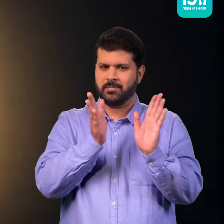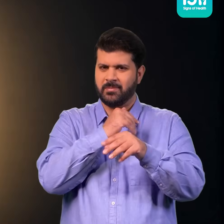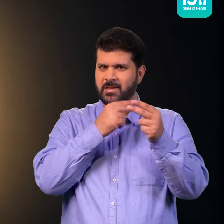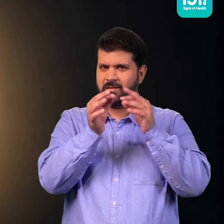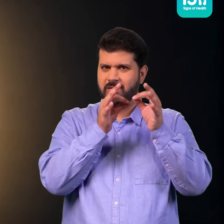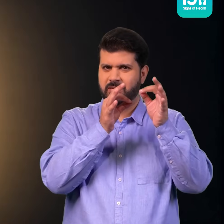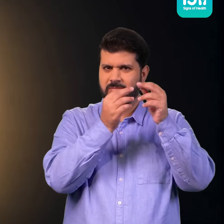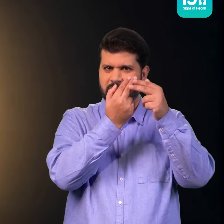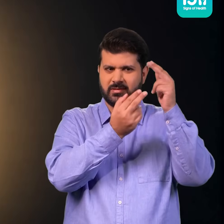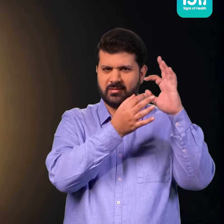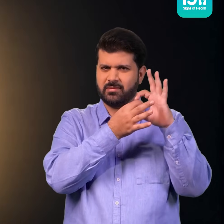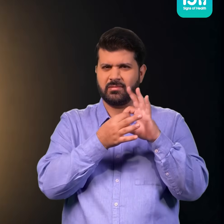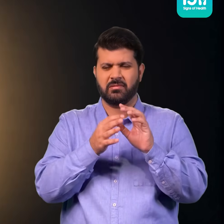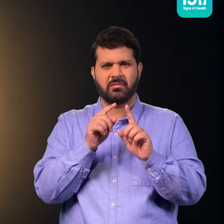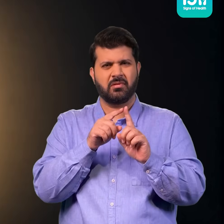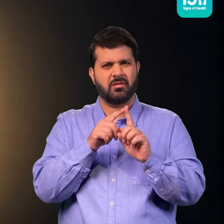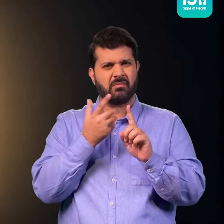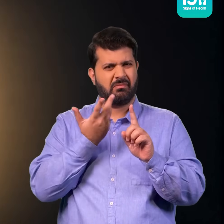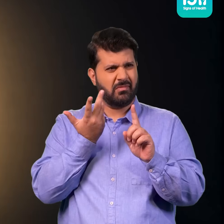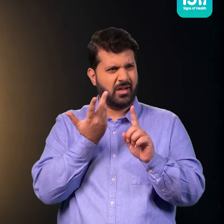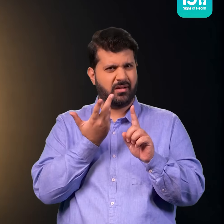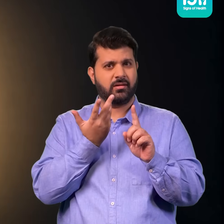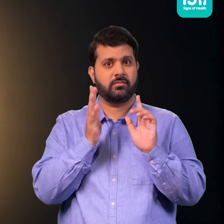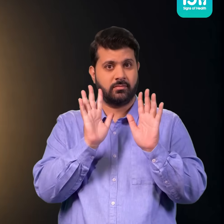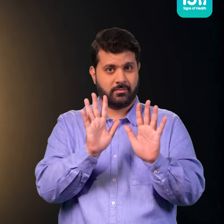Till now, I have explained why this matters.